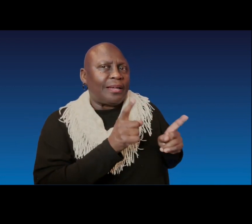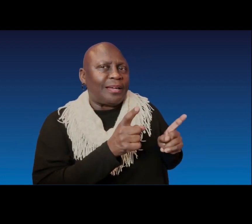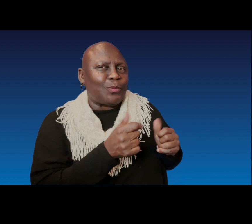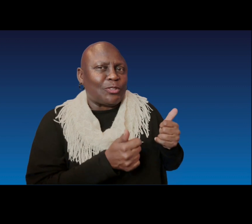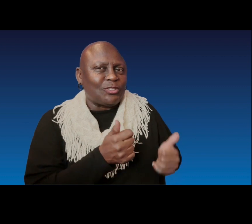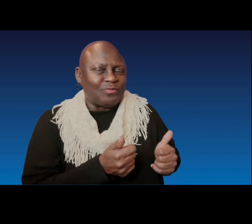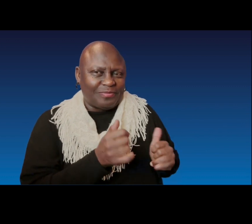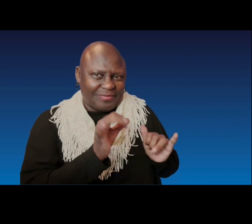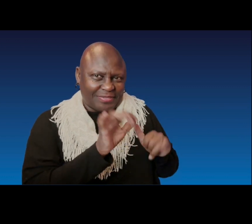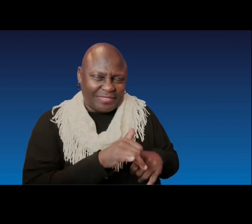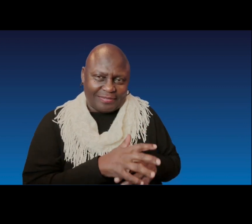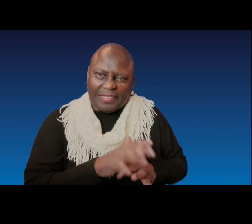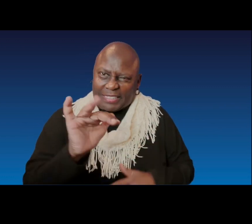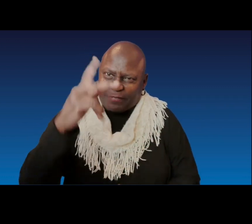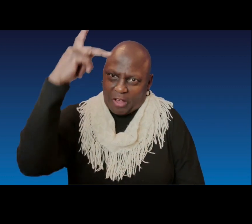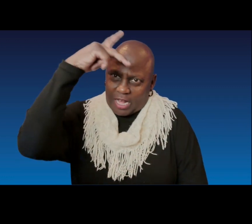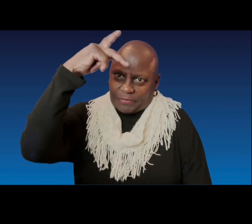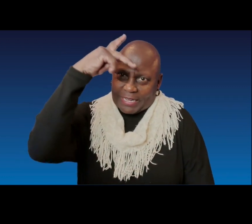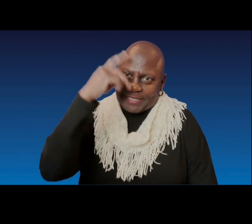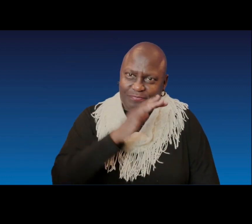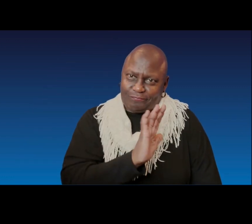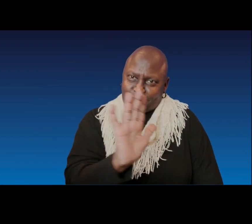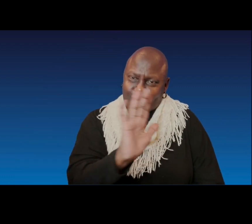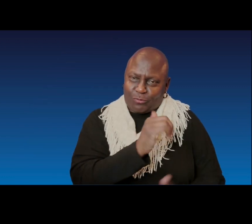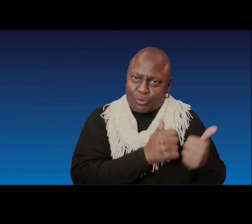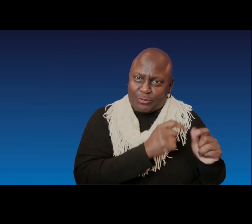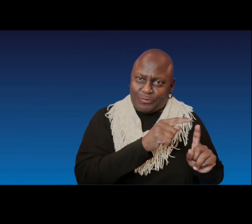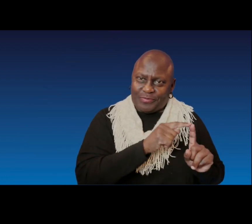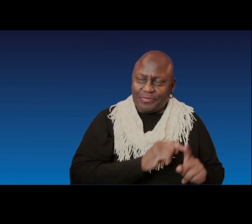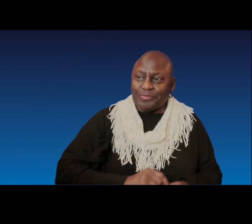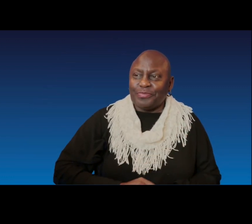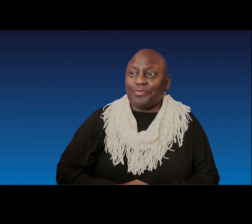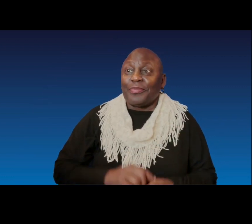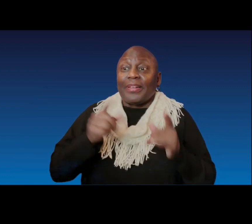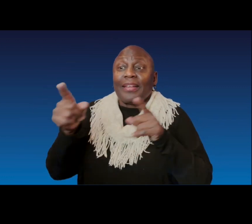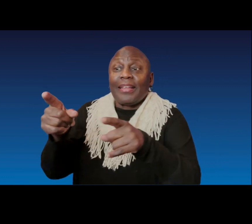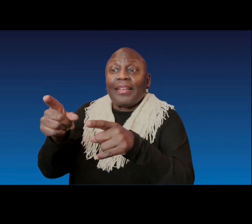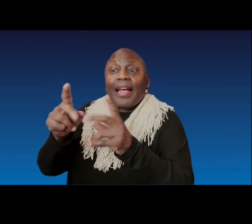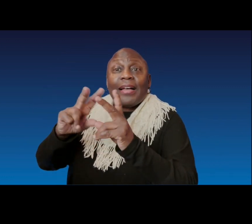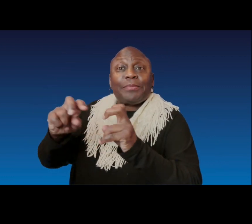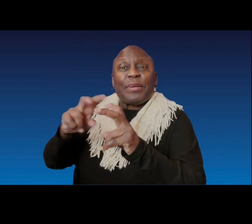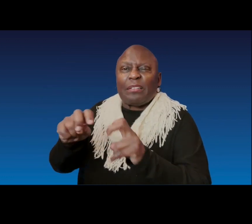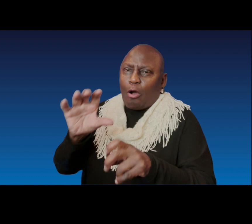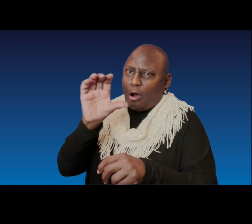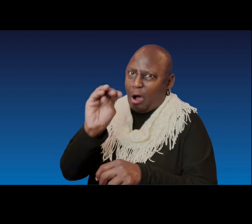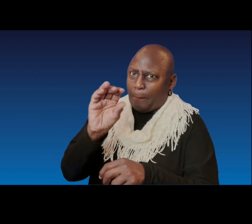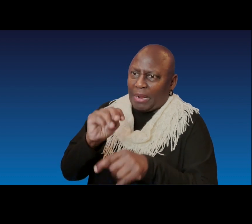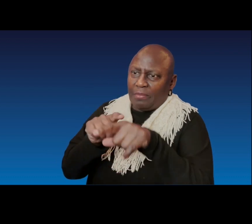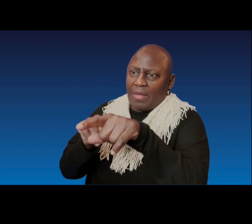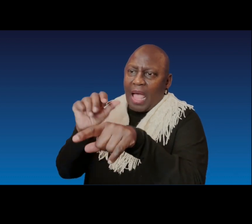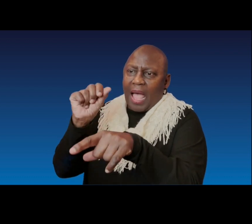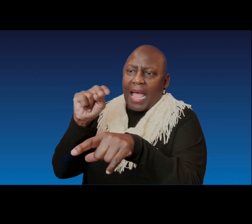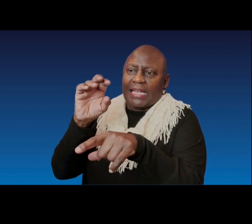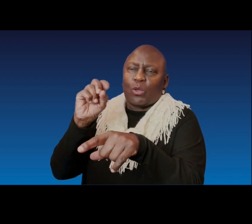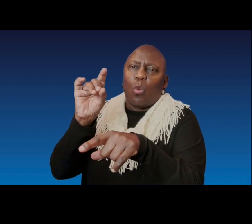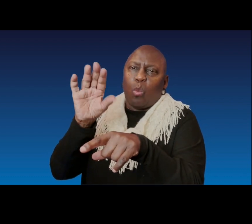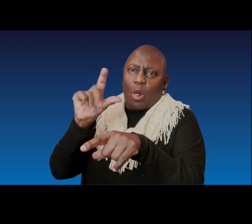If not, which one do you feel is more valuable? That's the challenge. Which philosophy do you use?